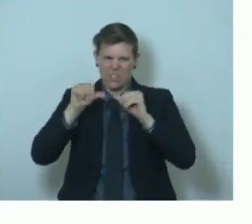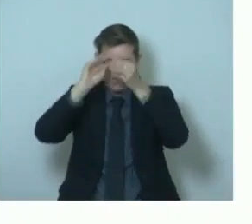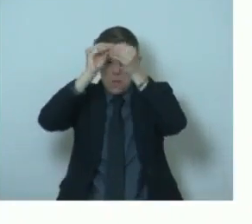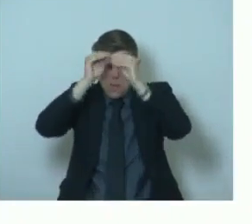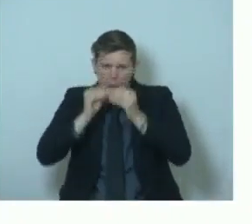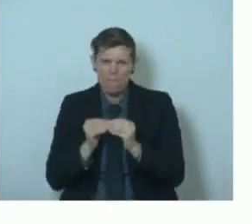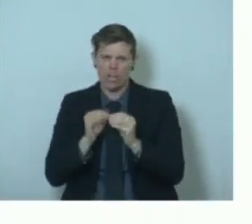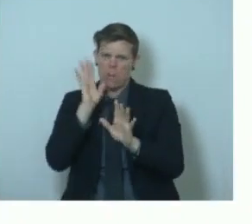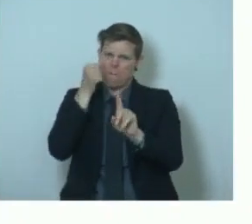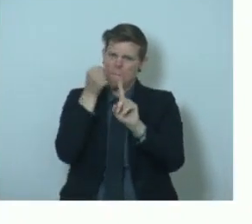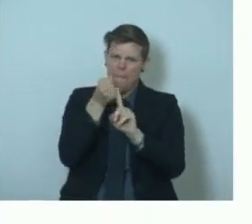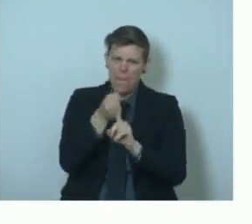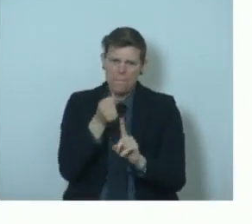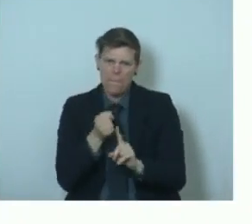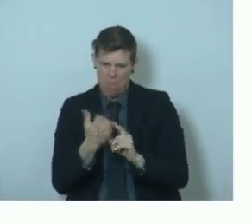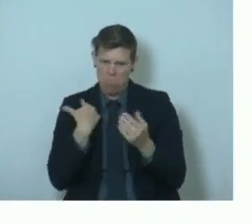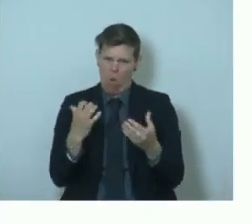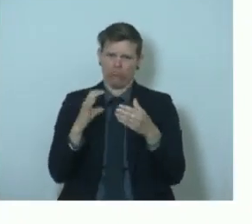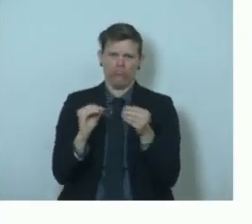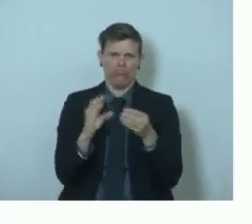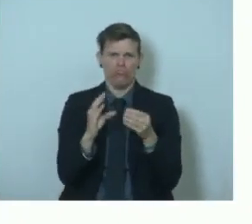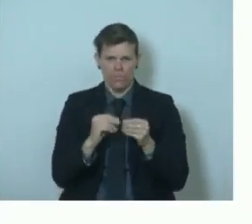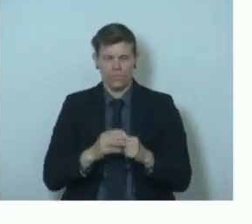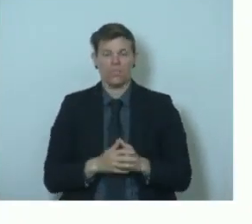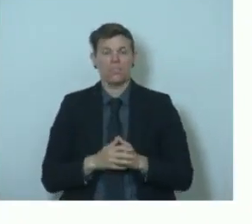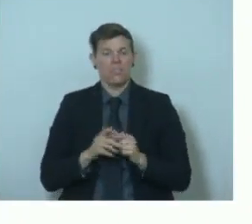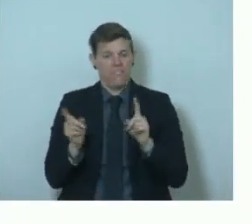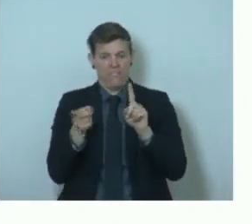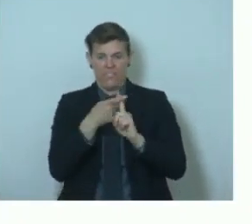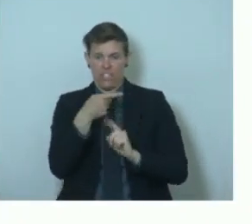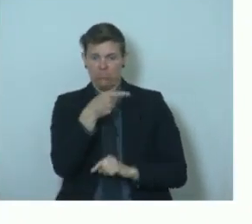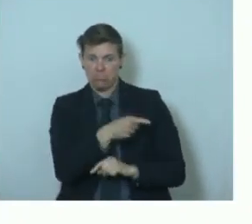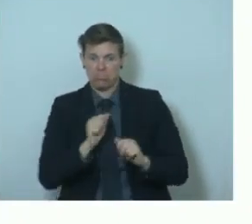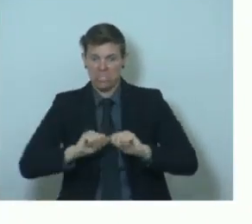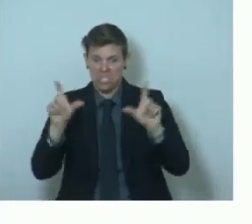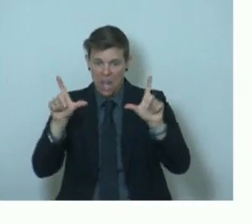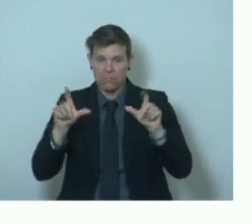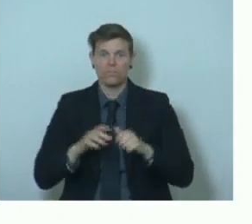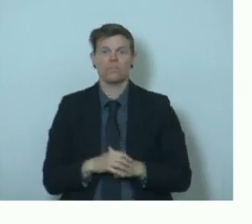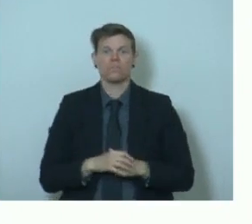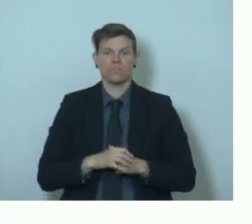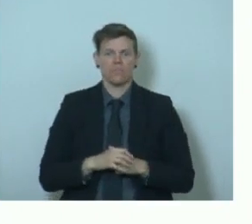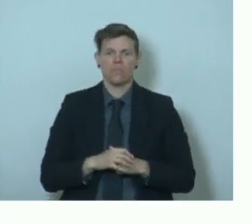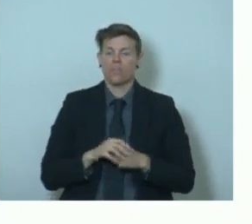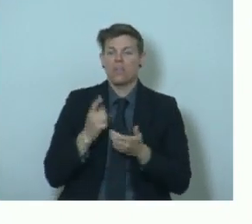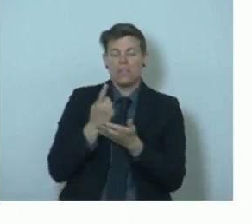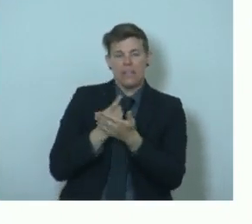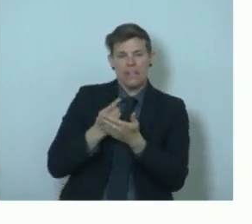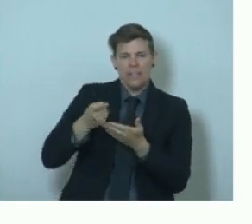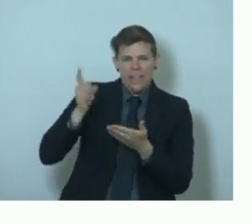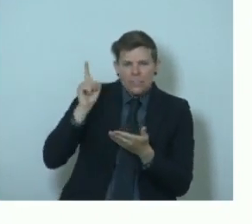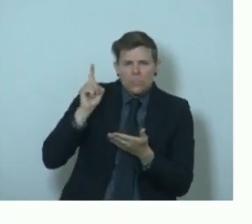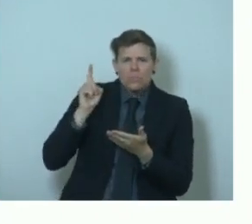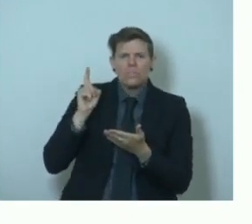WE WILL TALK ABOUT THE ROLE OF SCIENCE IN DECISION-MAKING.